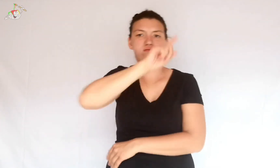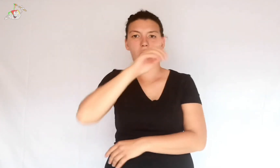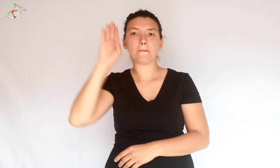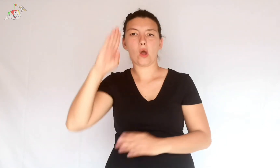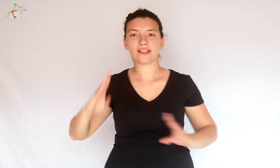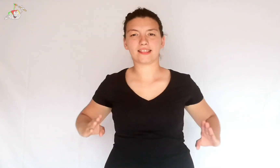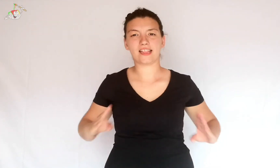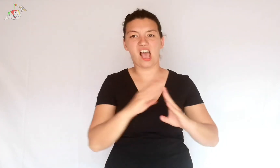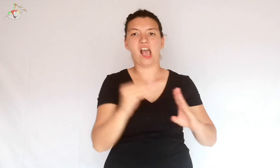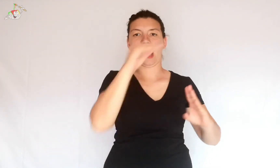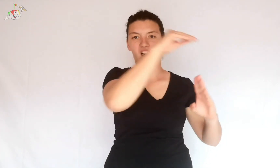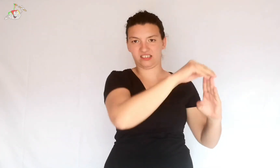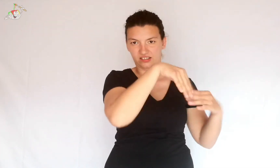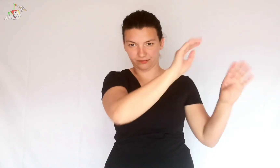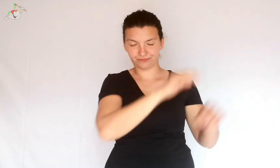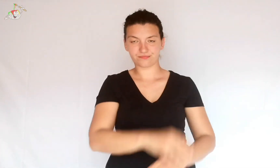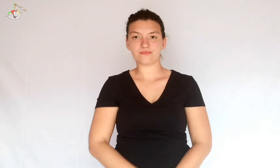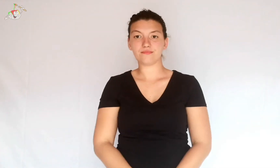exiled to the mountains.